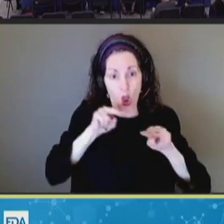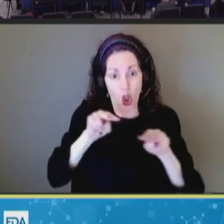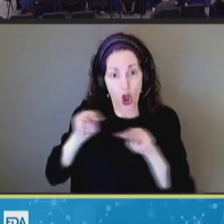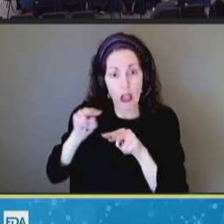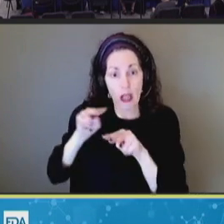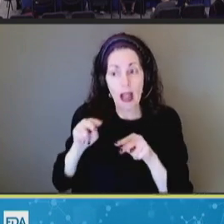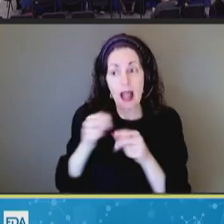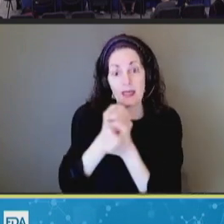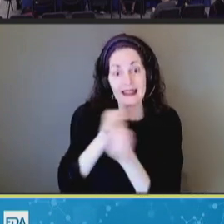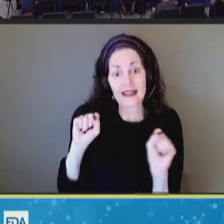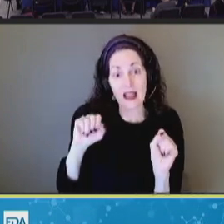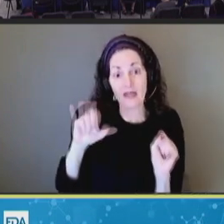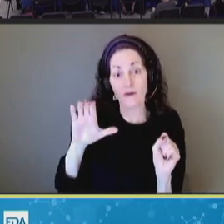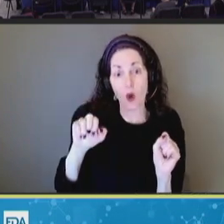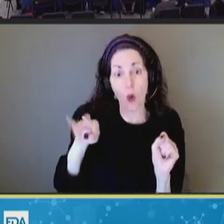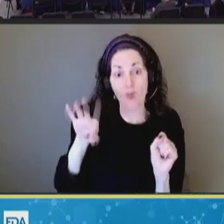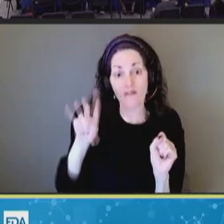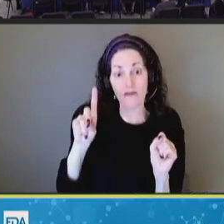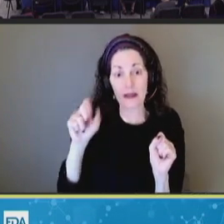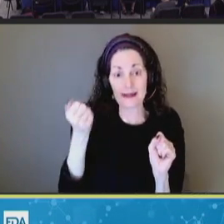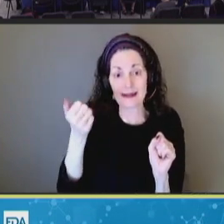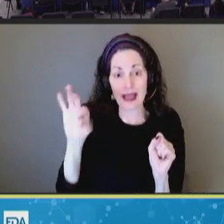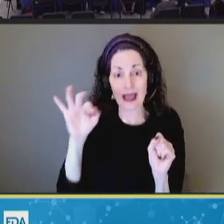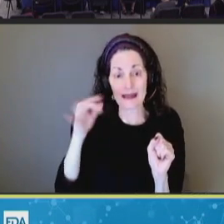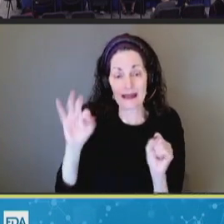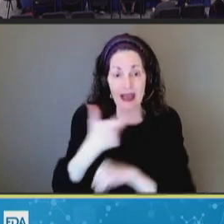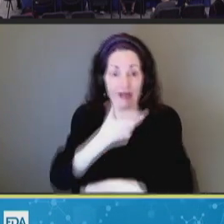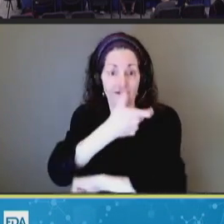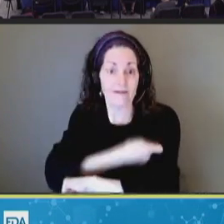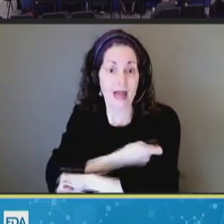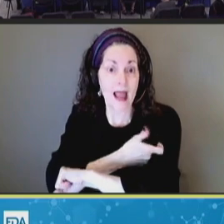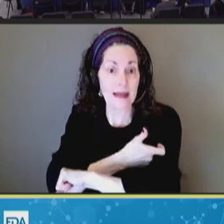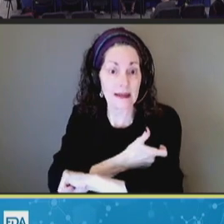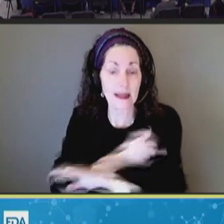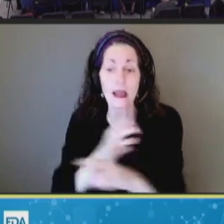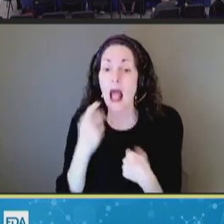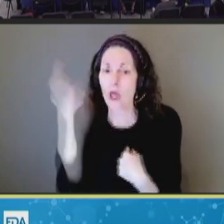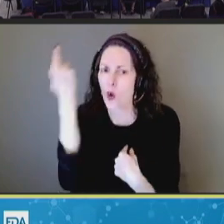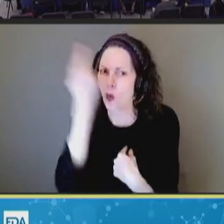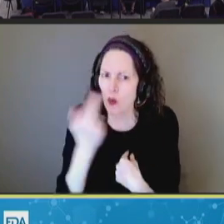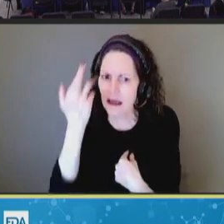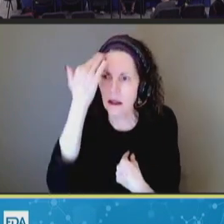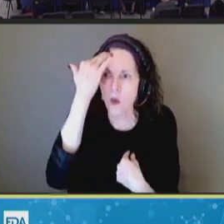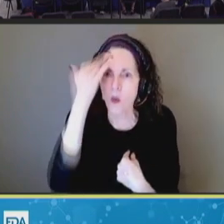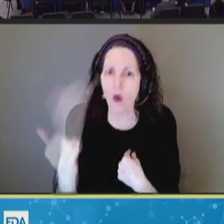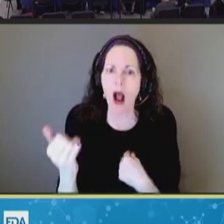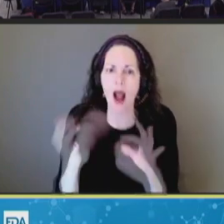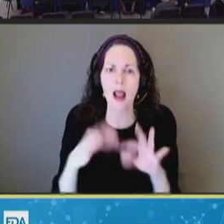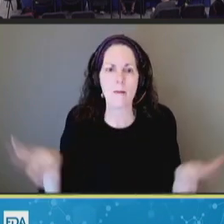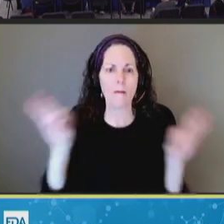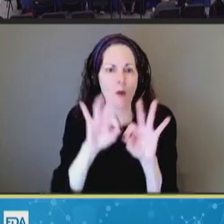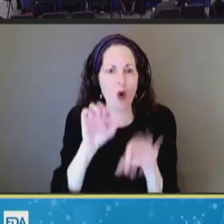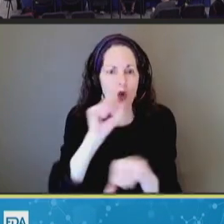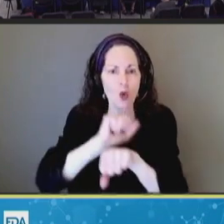And I will mention the reason why it was so important for us to work with IIS is, as you know,